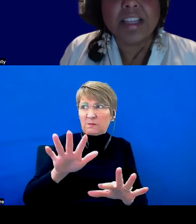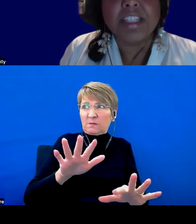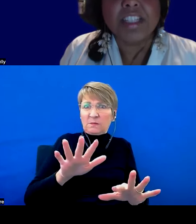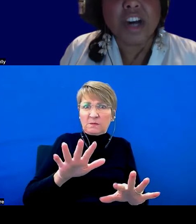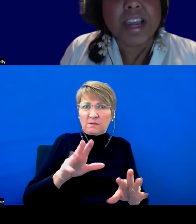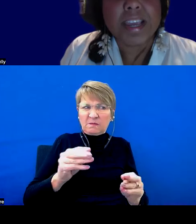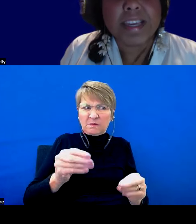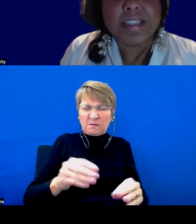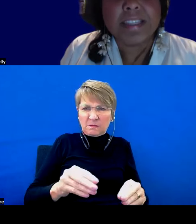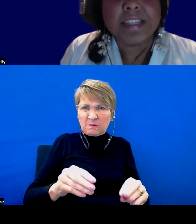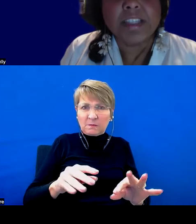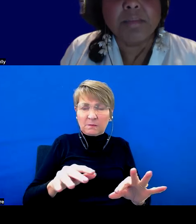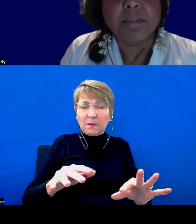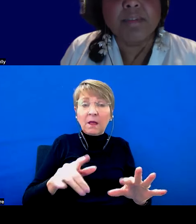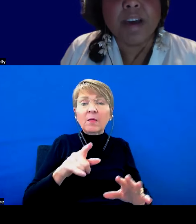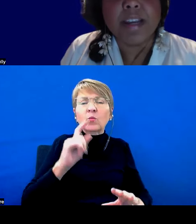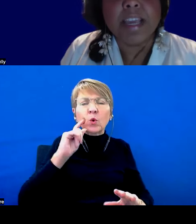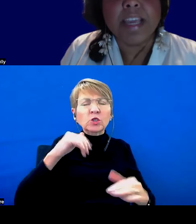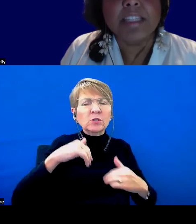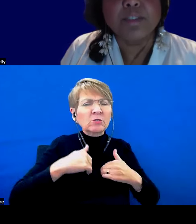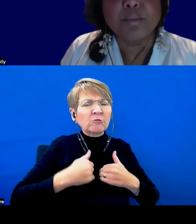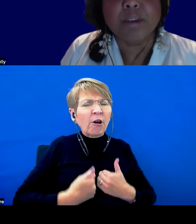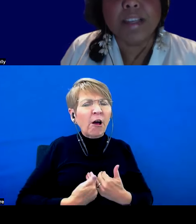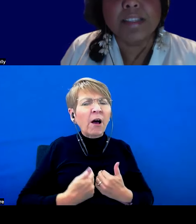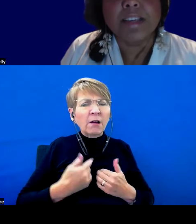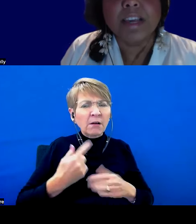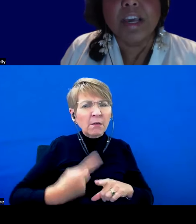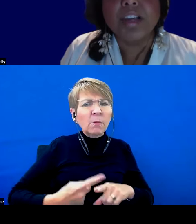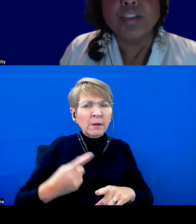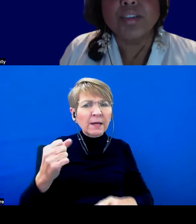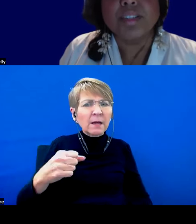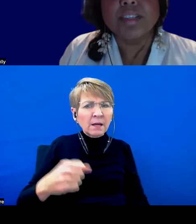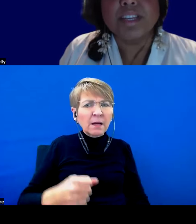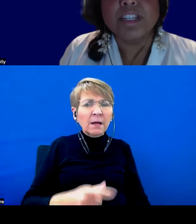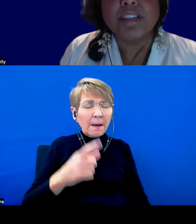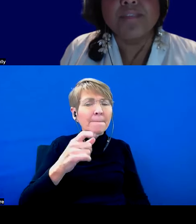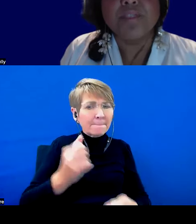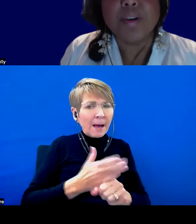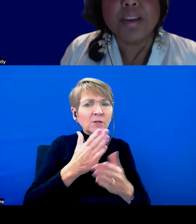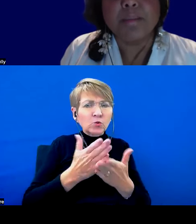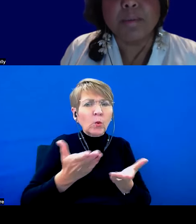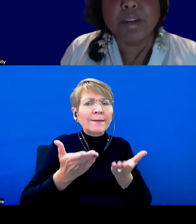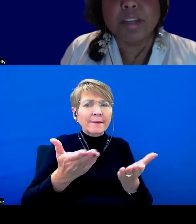to tire it easily so providing interval breaks during the session is very important